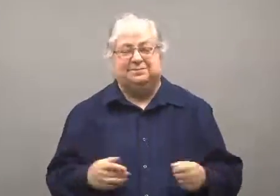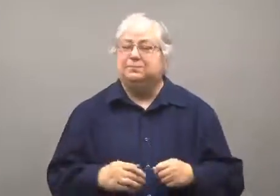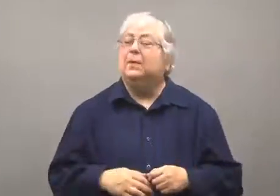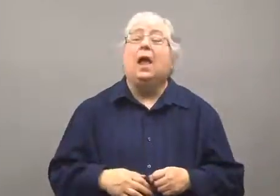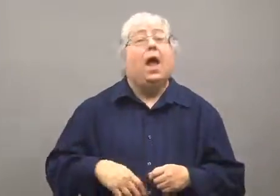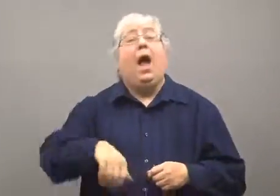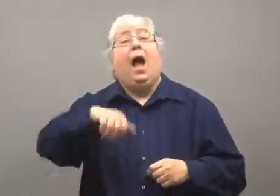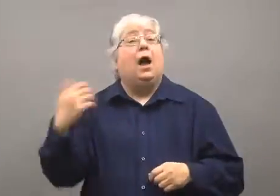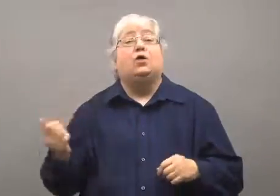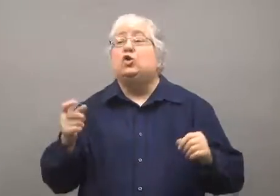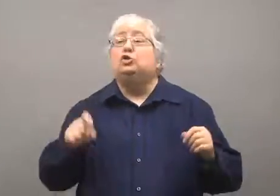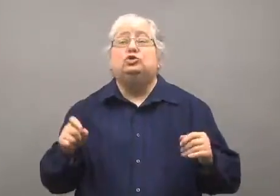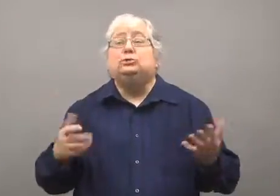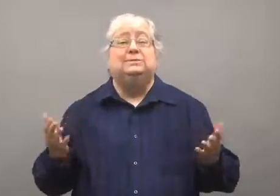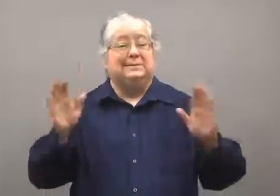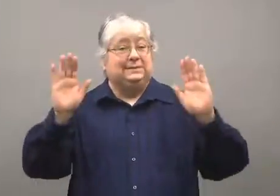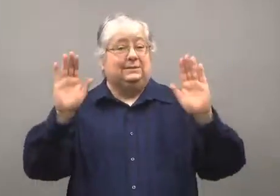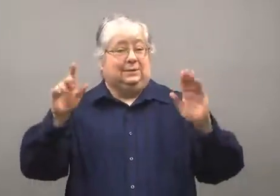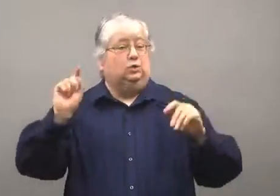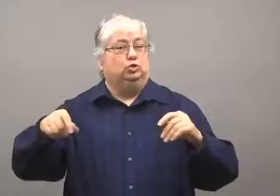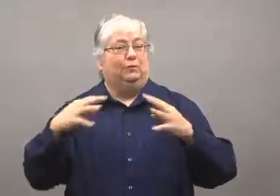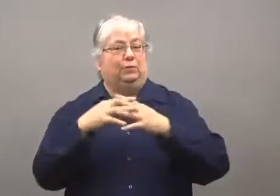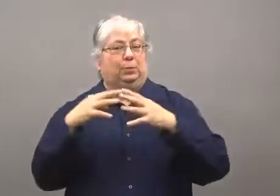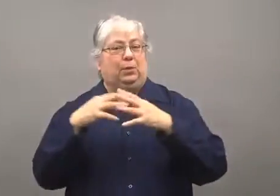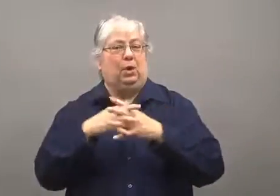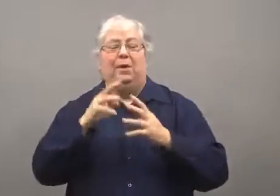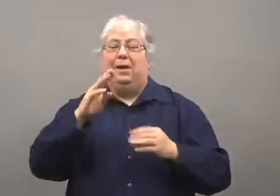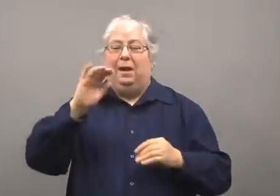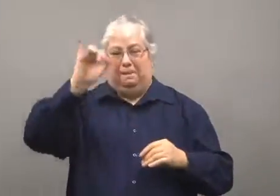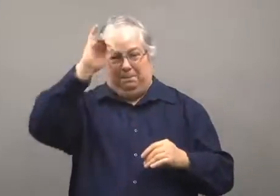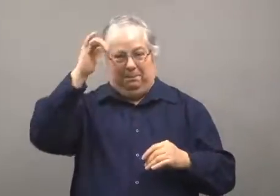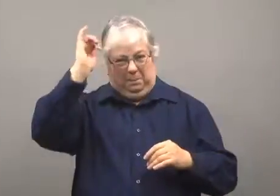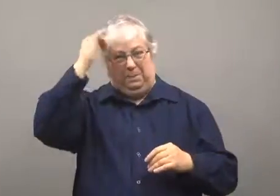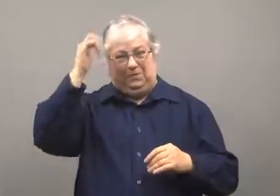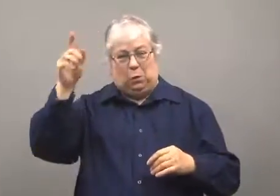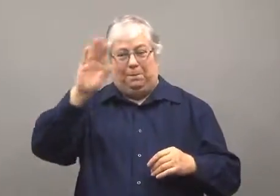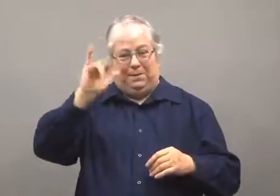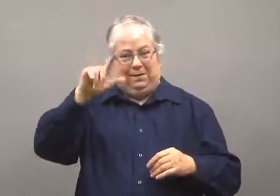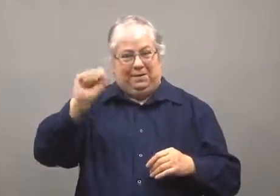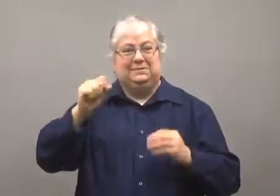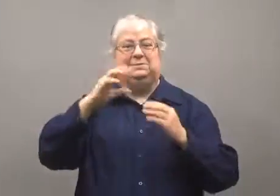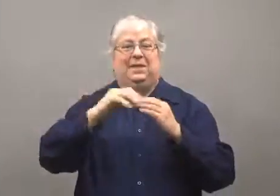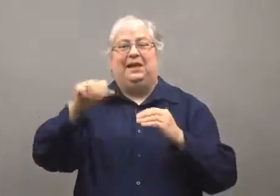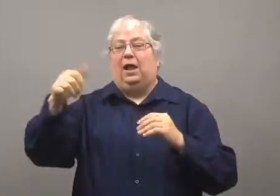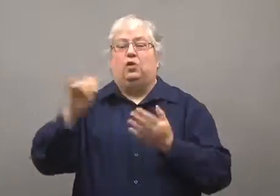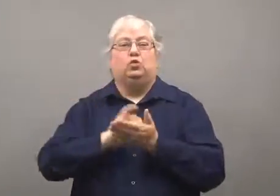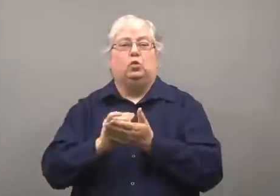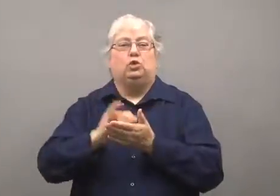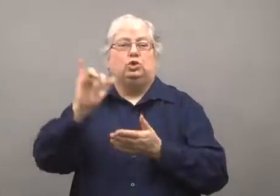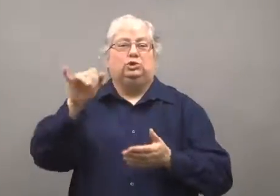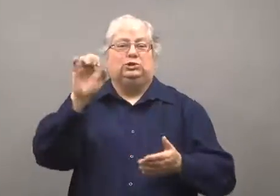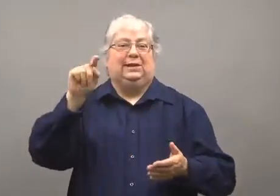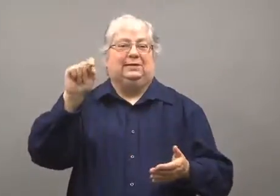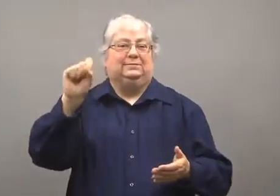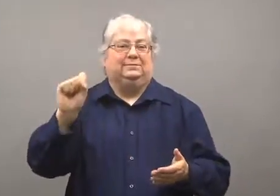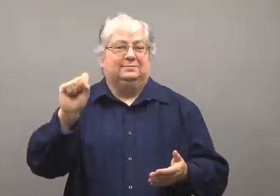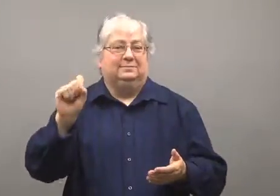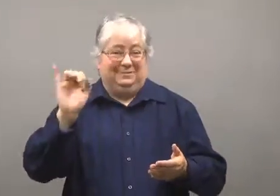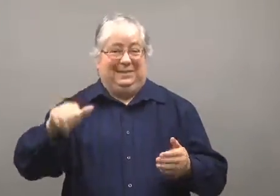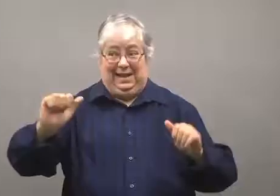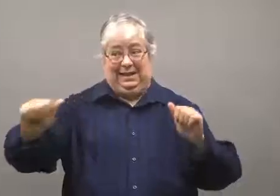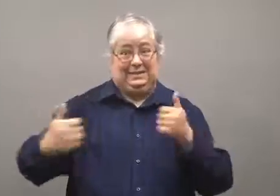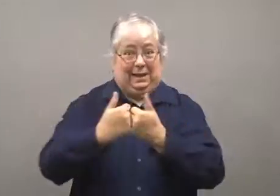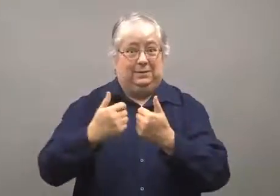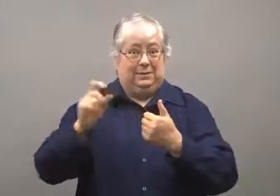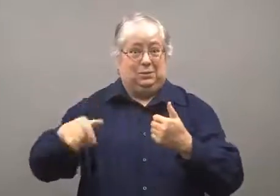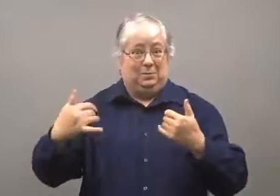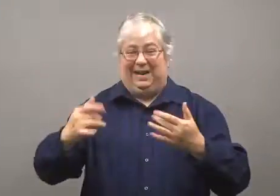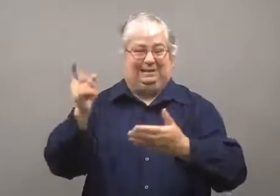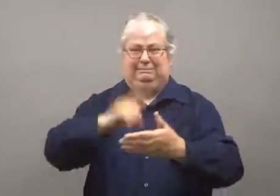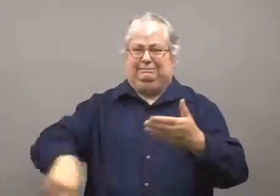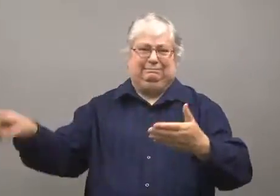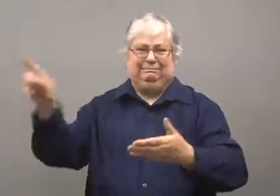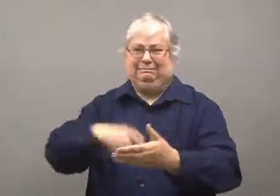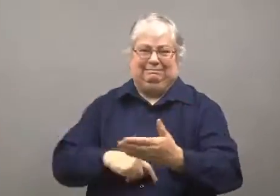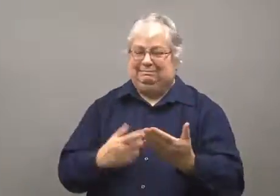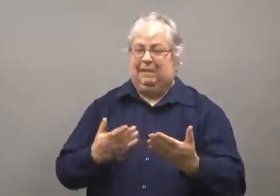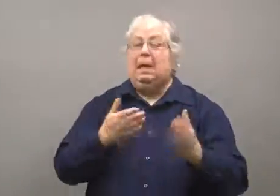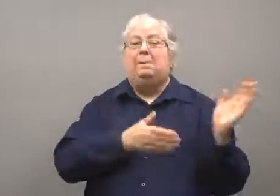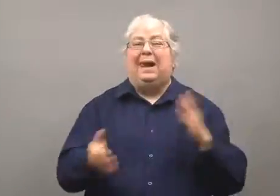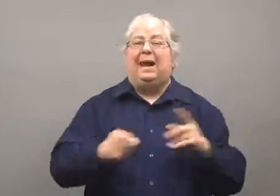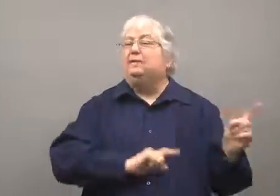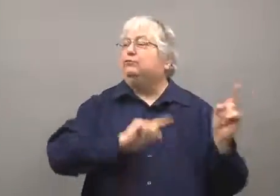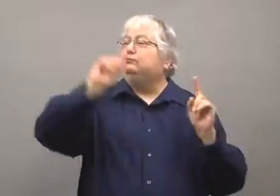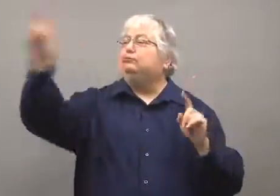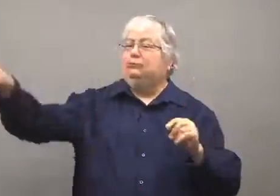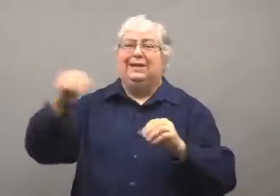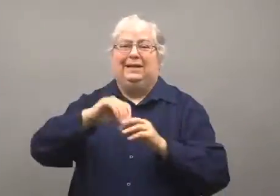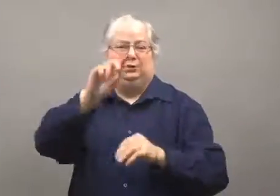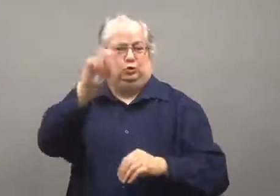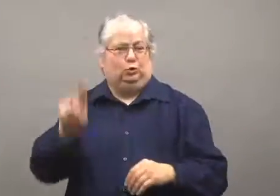The Buffalo Bills and the New York Jets were supposed to play a football game Sunday.